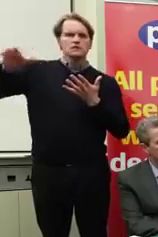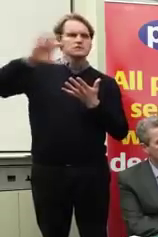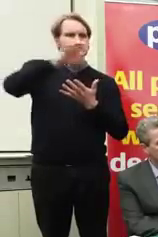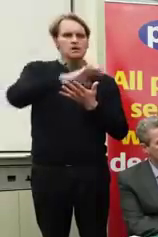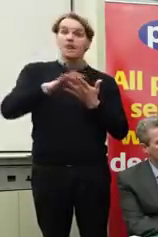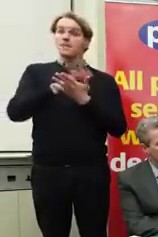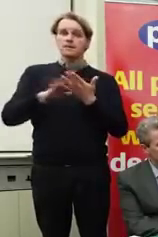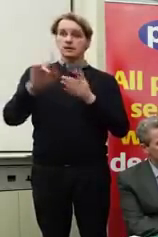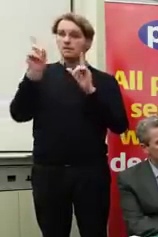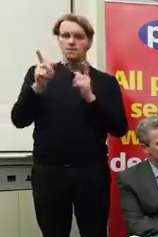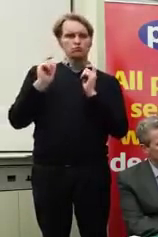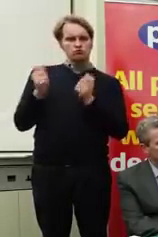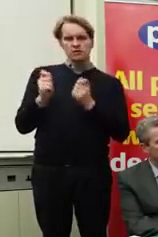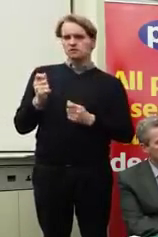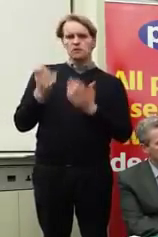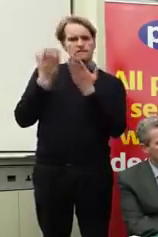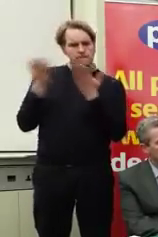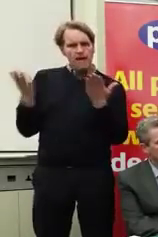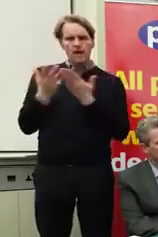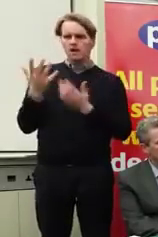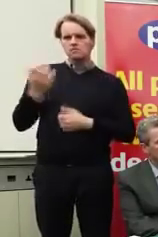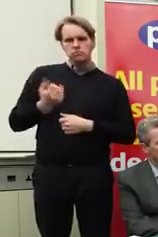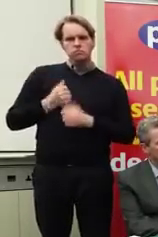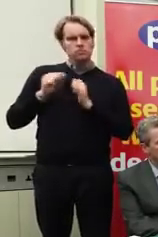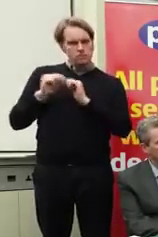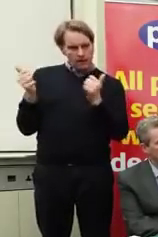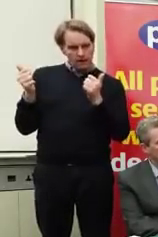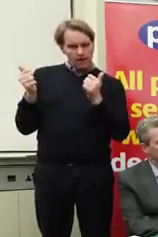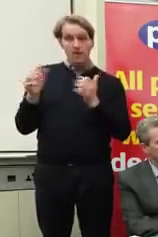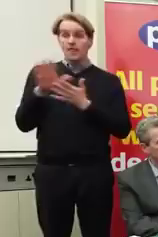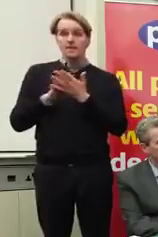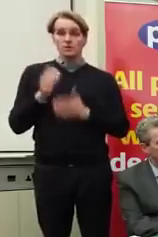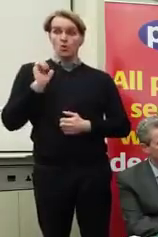people are treated fairly. And that way we get first of all decent wages but also